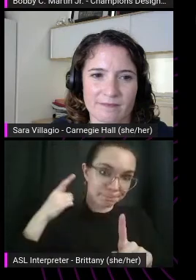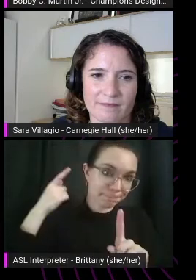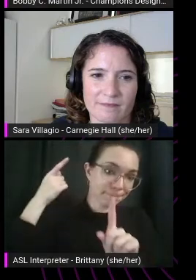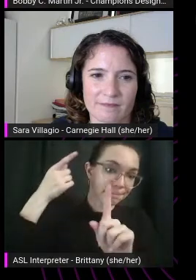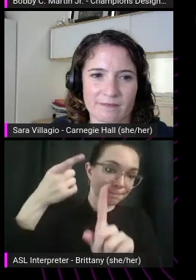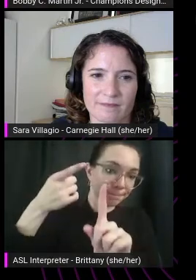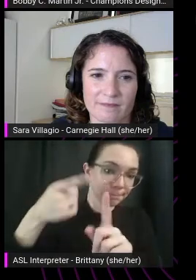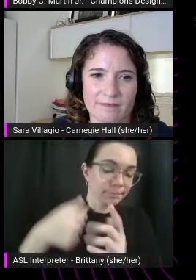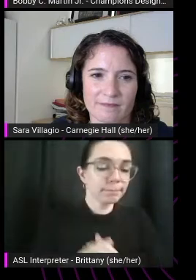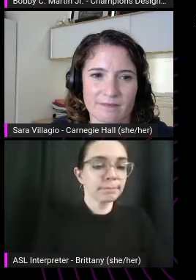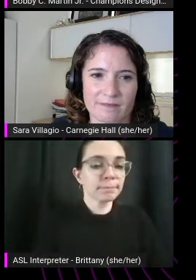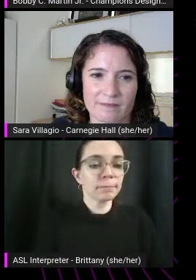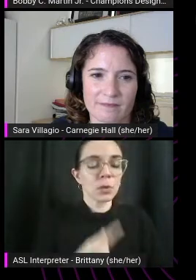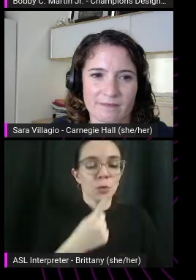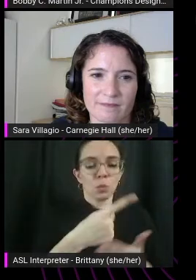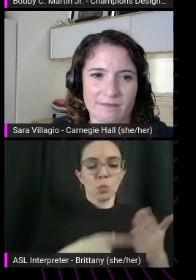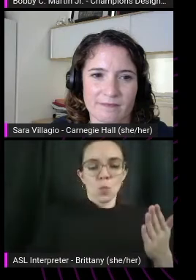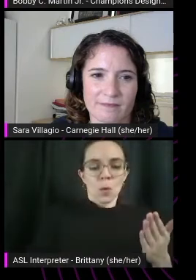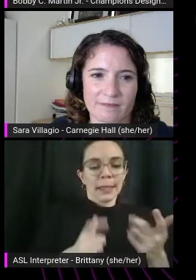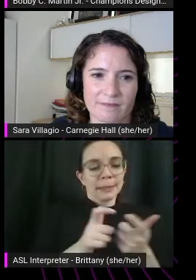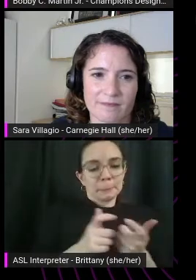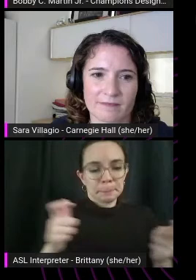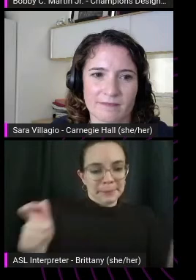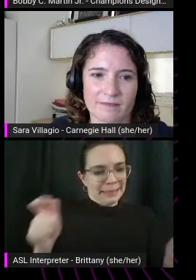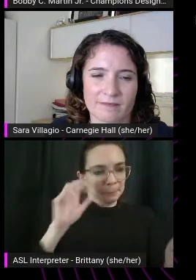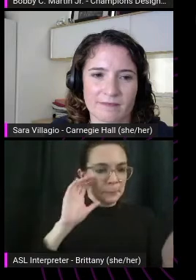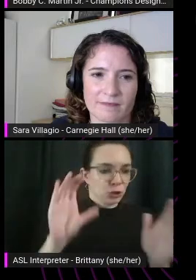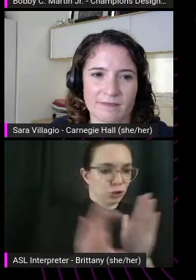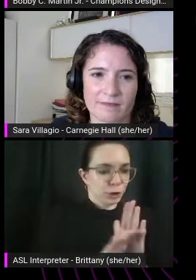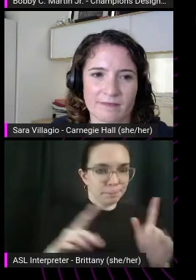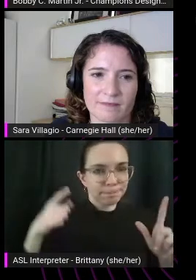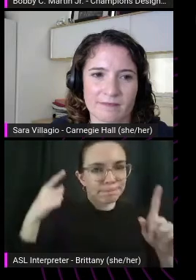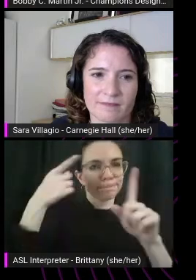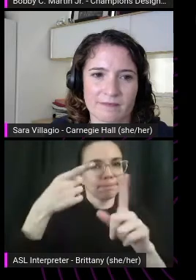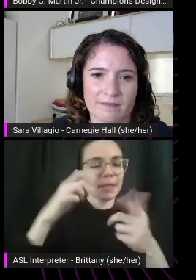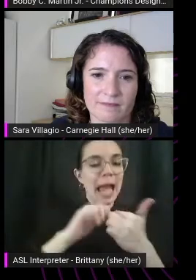So what is the big picture and how can you stick to that plan?